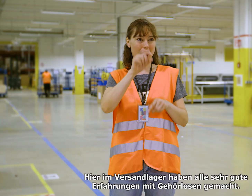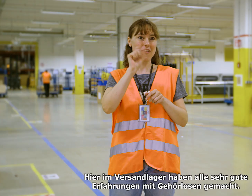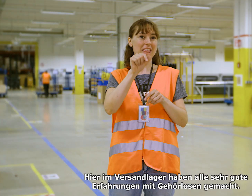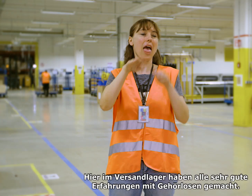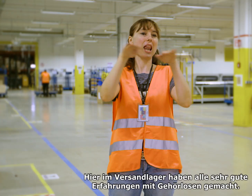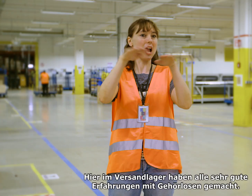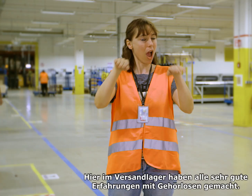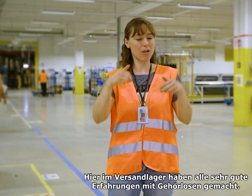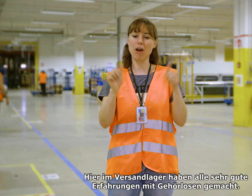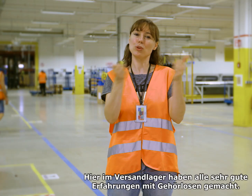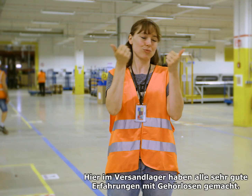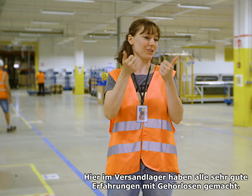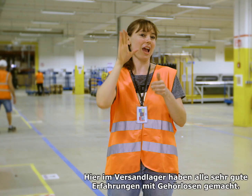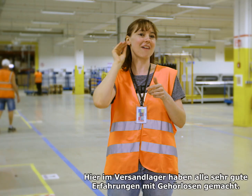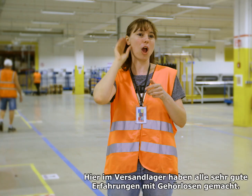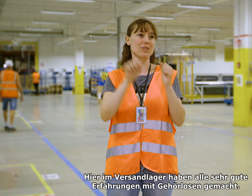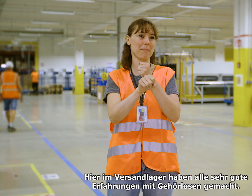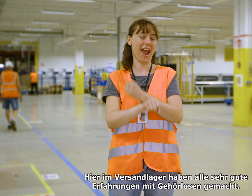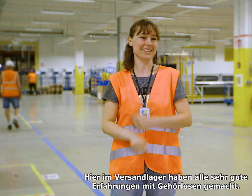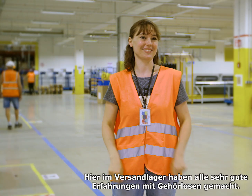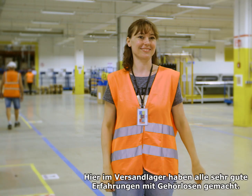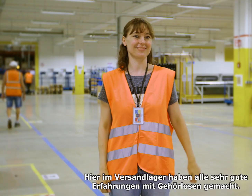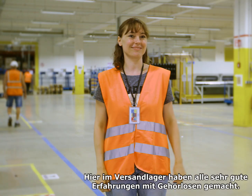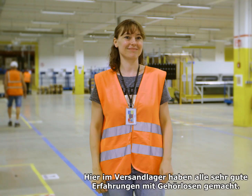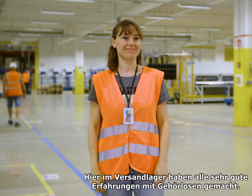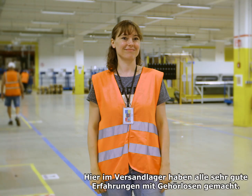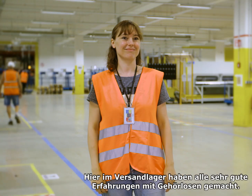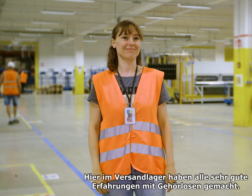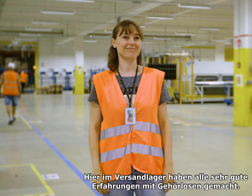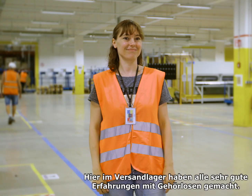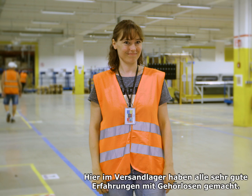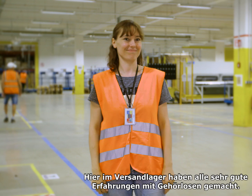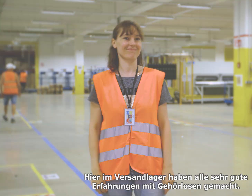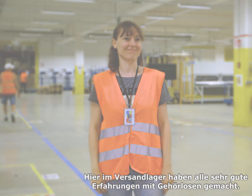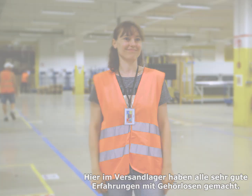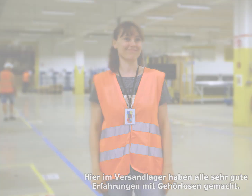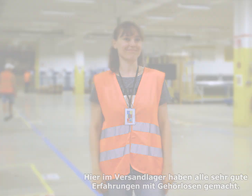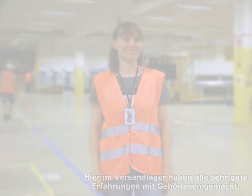Everyone here in the Fulfillment Center has had very good experience with deaf people.